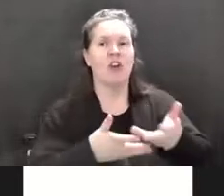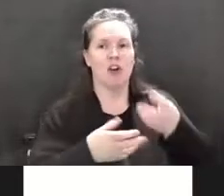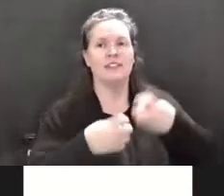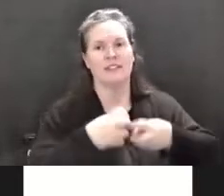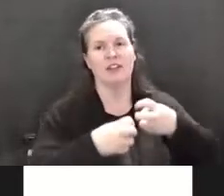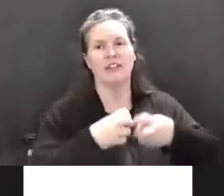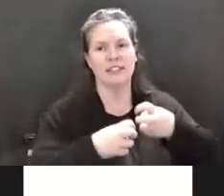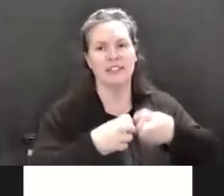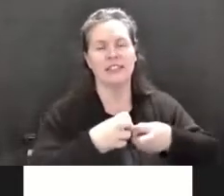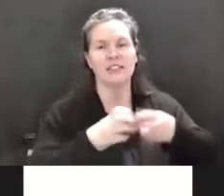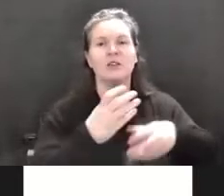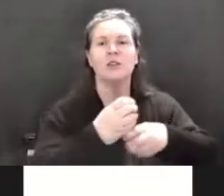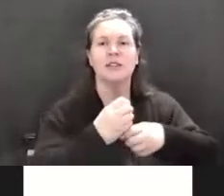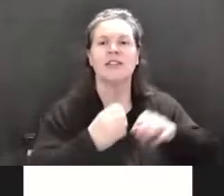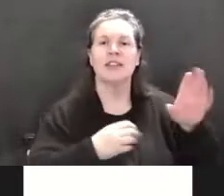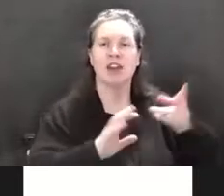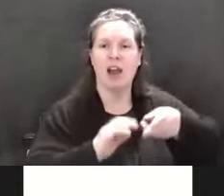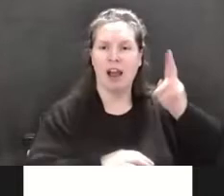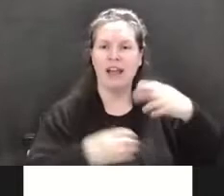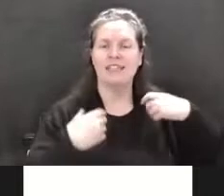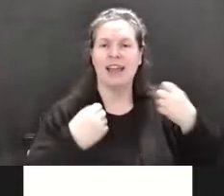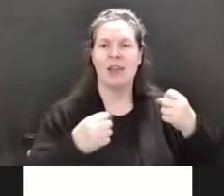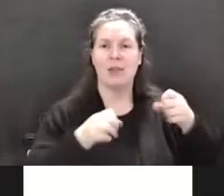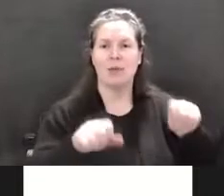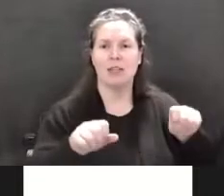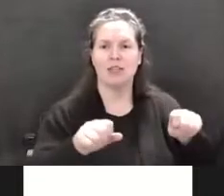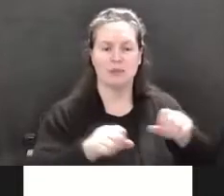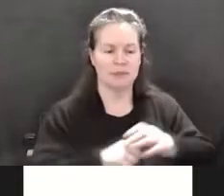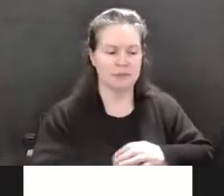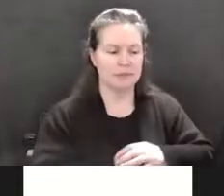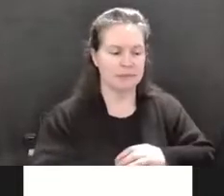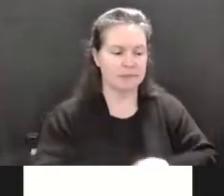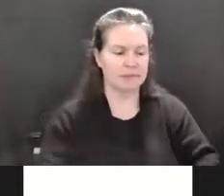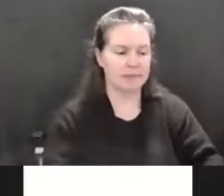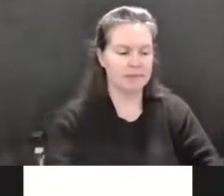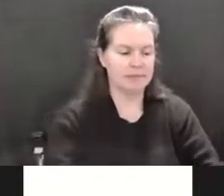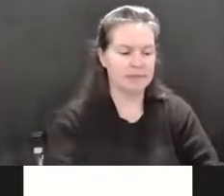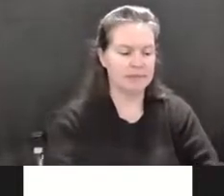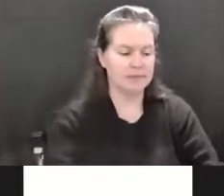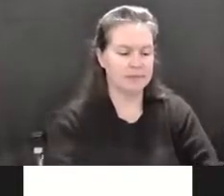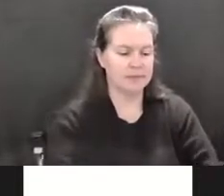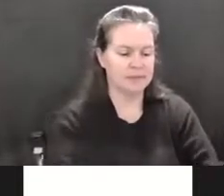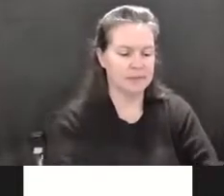in receiving their highest health potential. And so I was able to make this a little broader